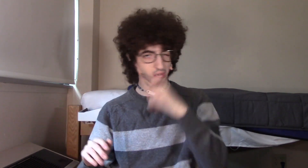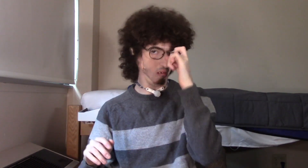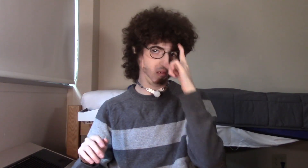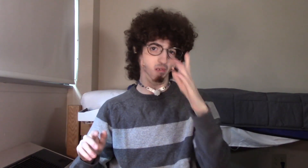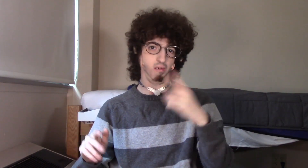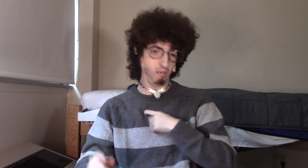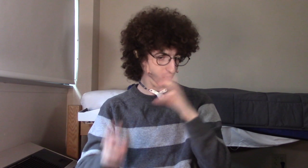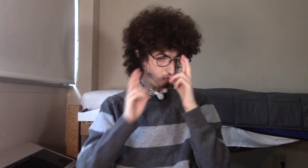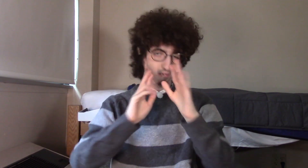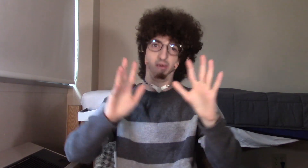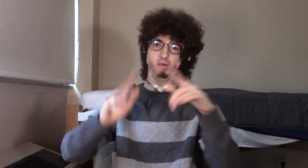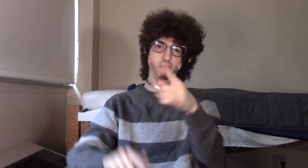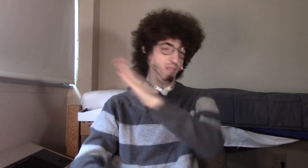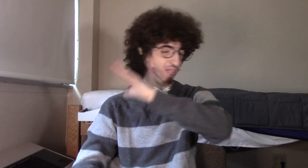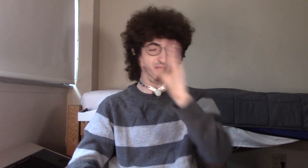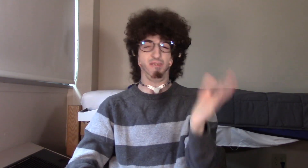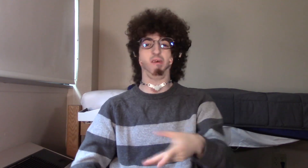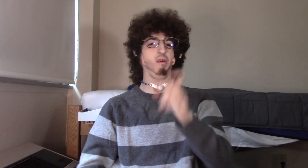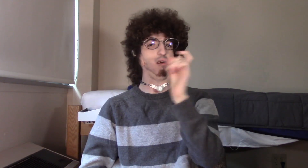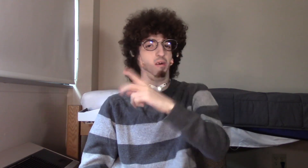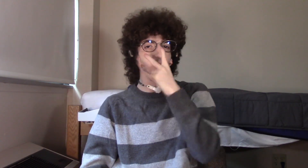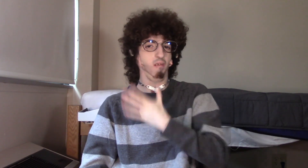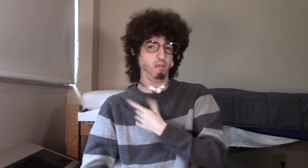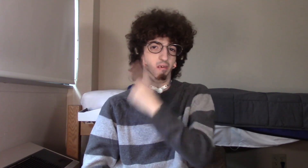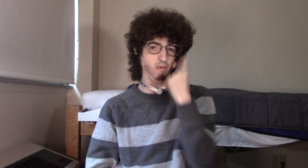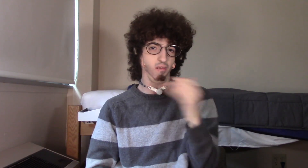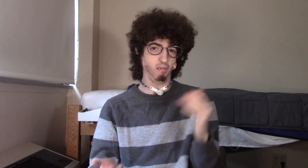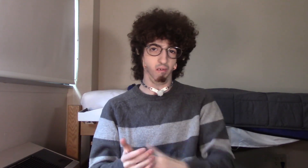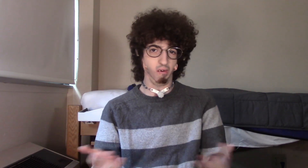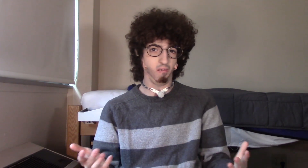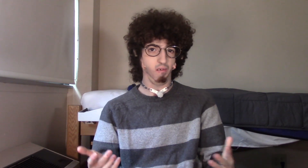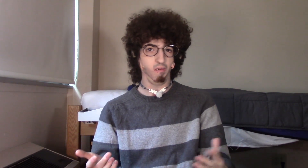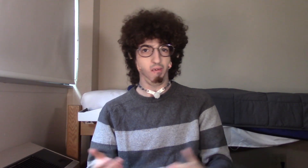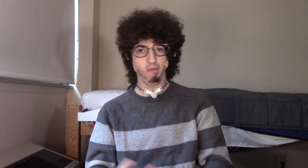I understand. I respect that. You never have to see my face again.